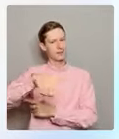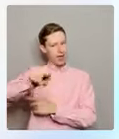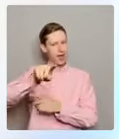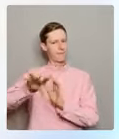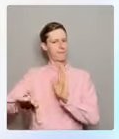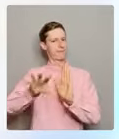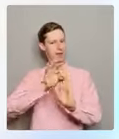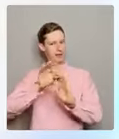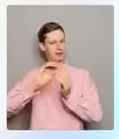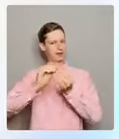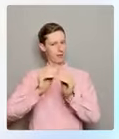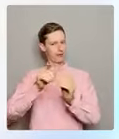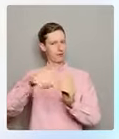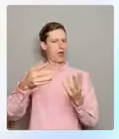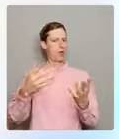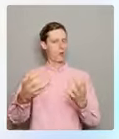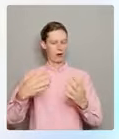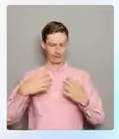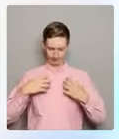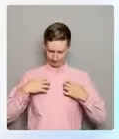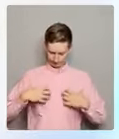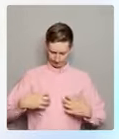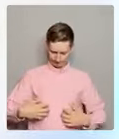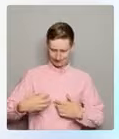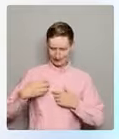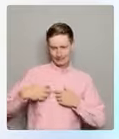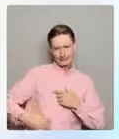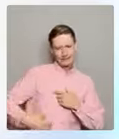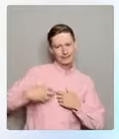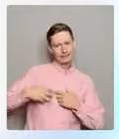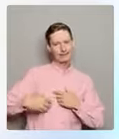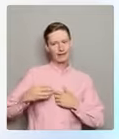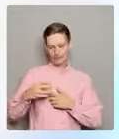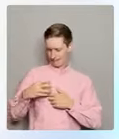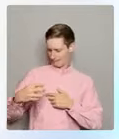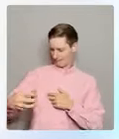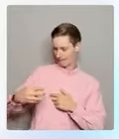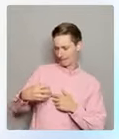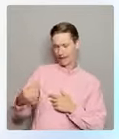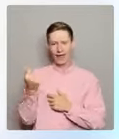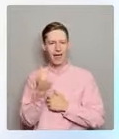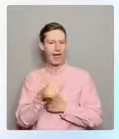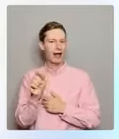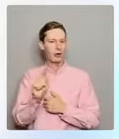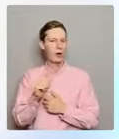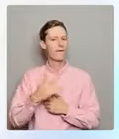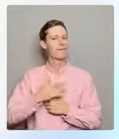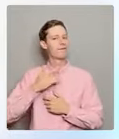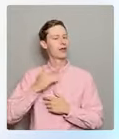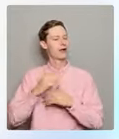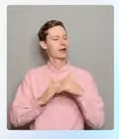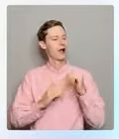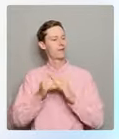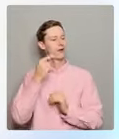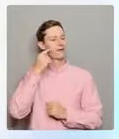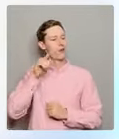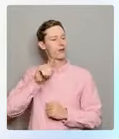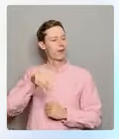and let them offset the holster positions in in any direction, in any distance. So they can put them, you know, exactly where they feel comfortable with them.